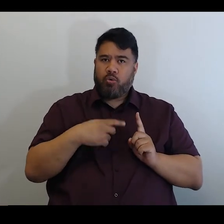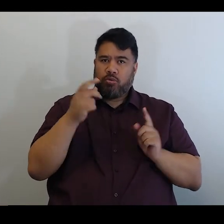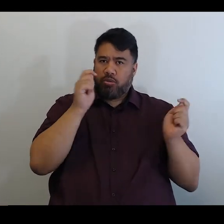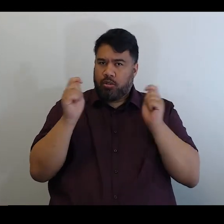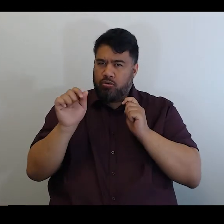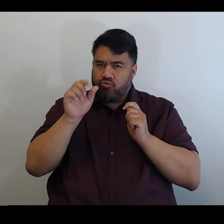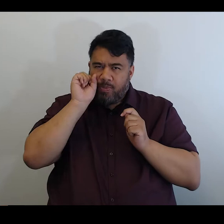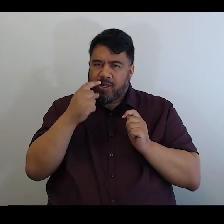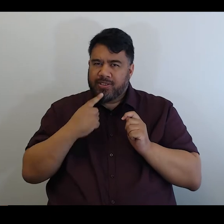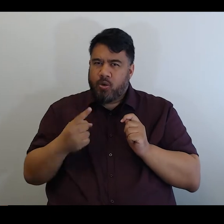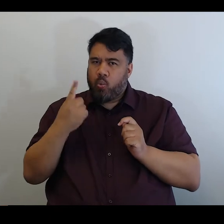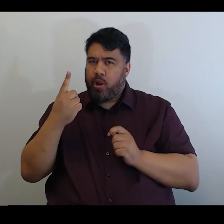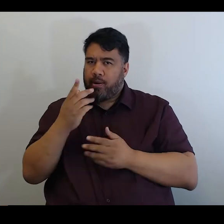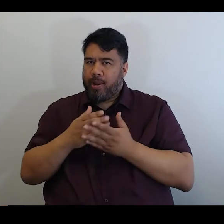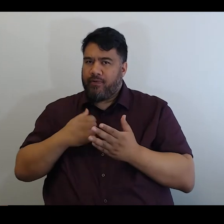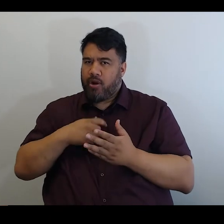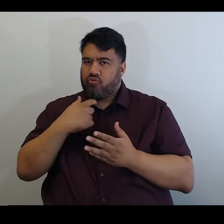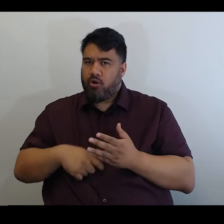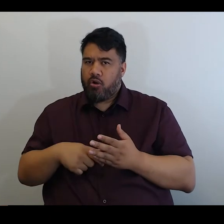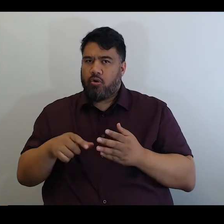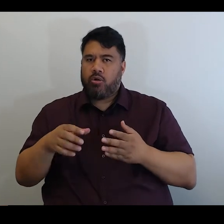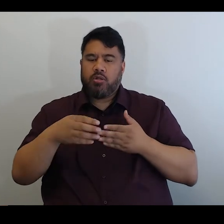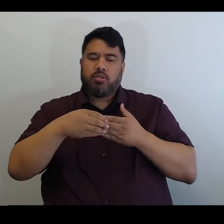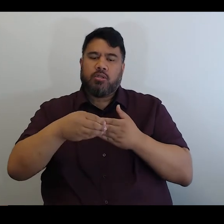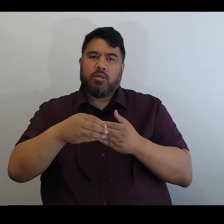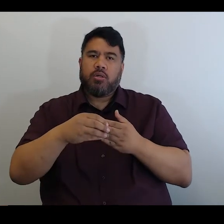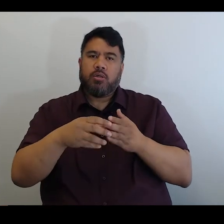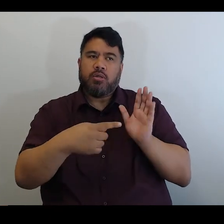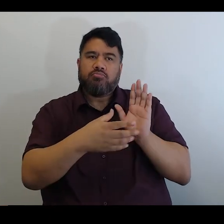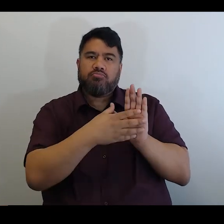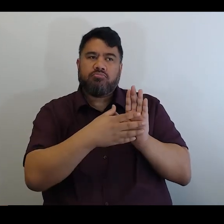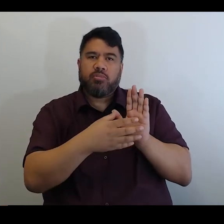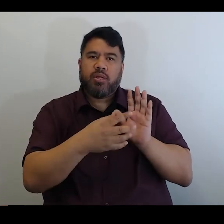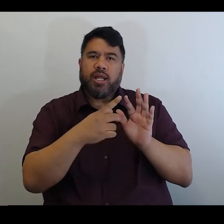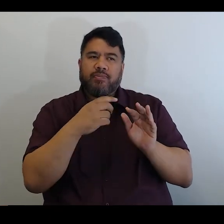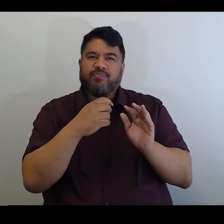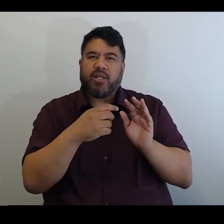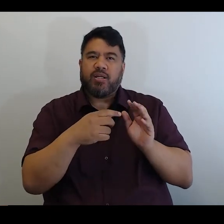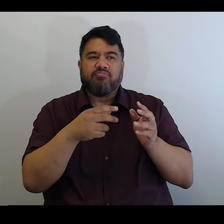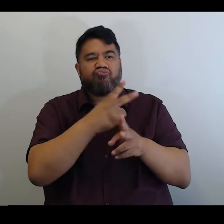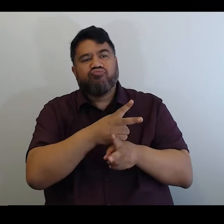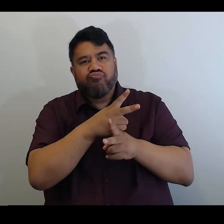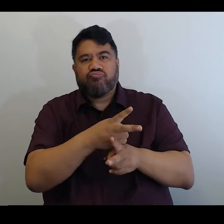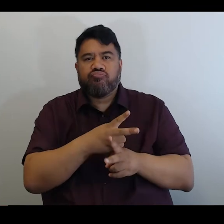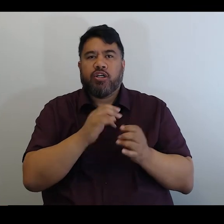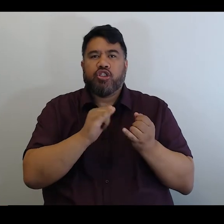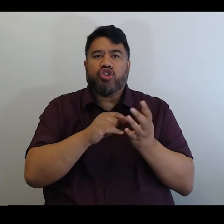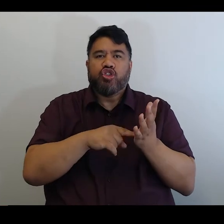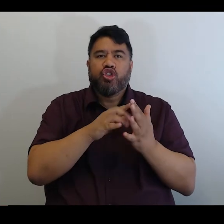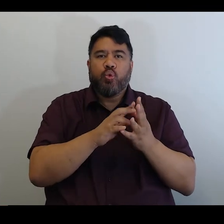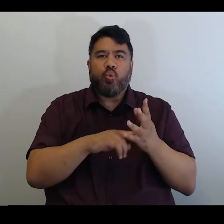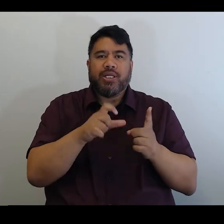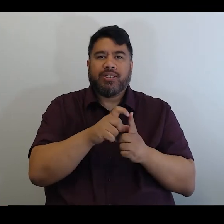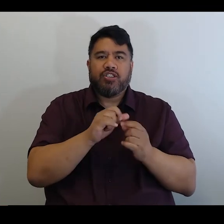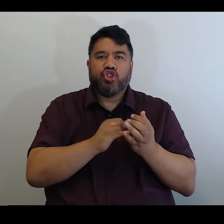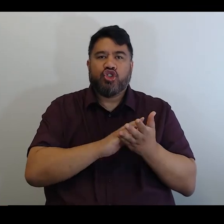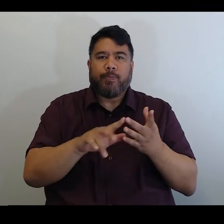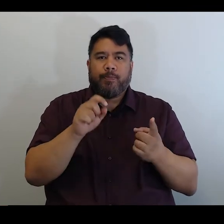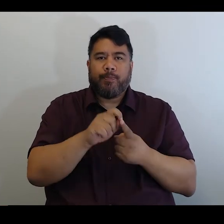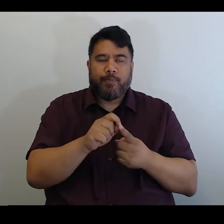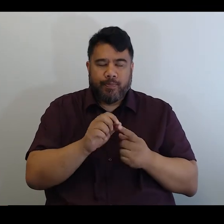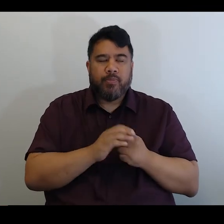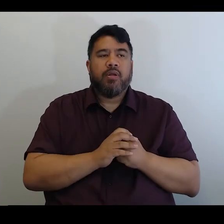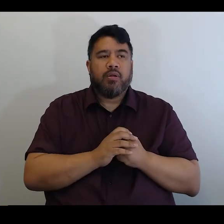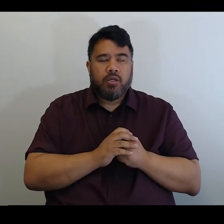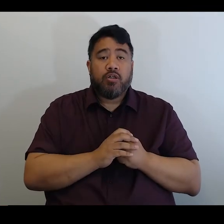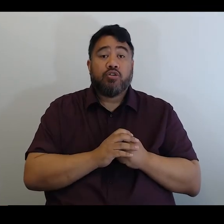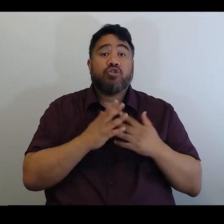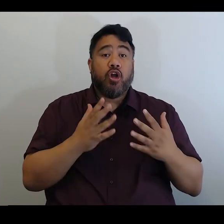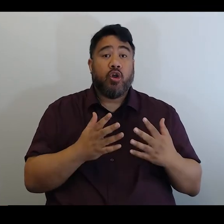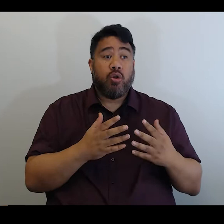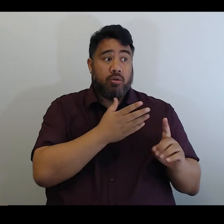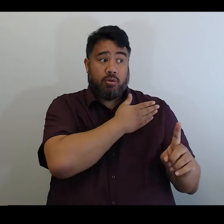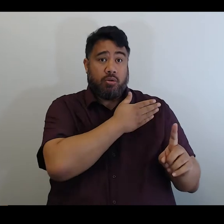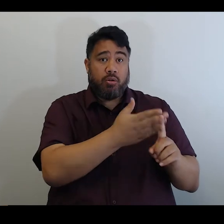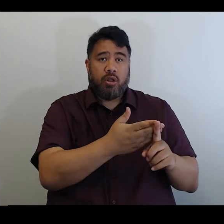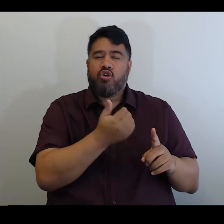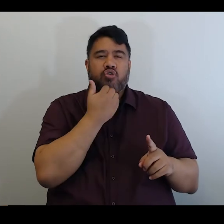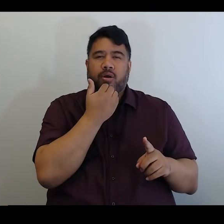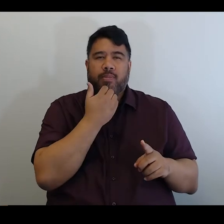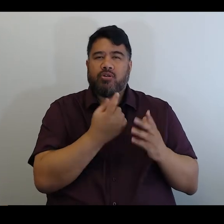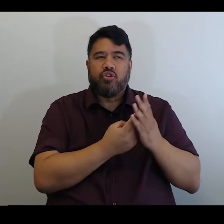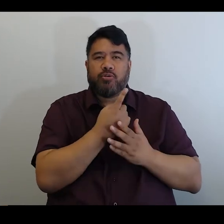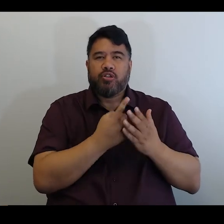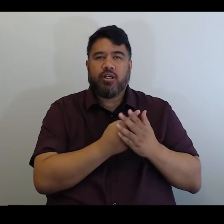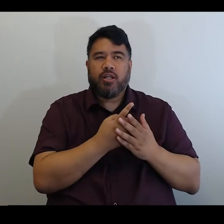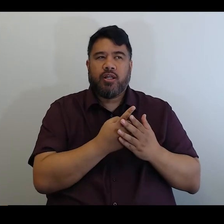we will be working to, I guess, better connect those relationships across and with local government then, then there has been an opportunity for us to do in the past.